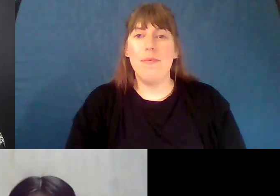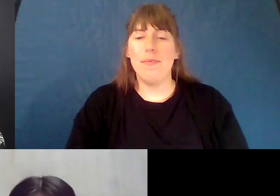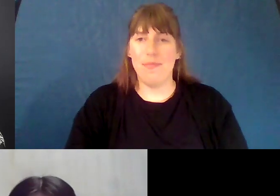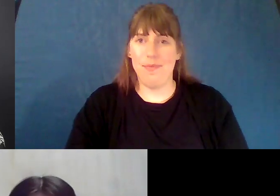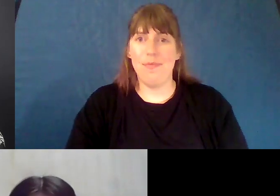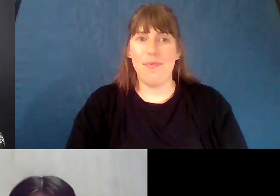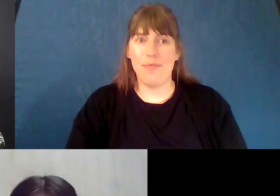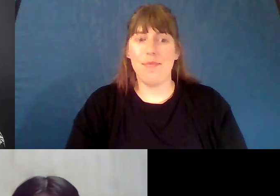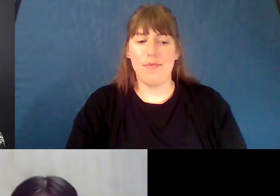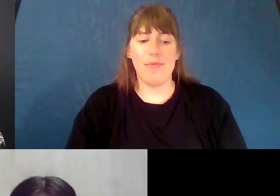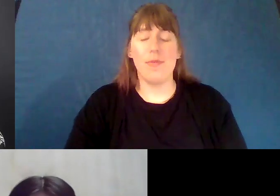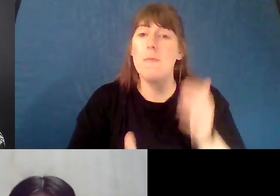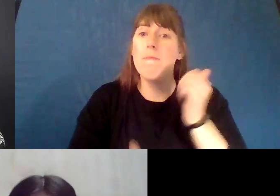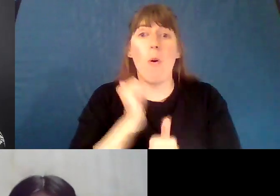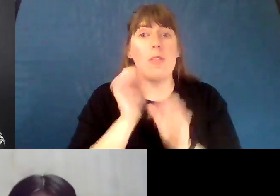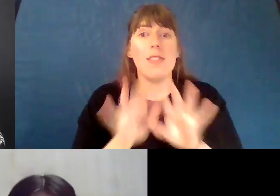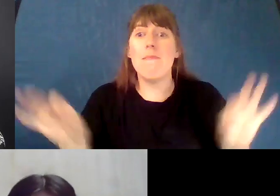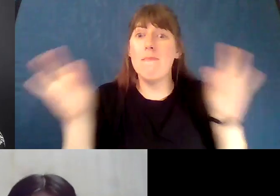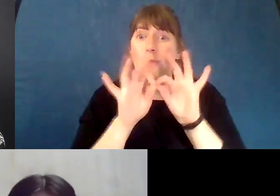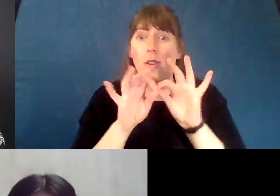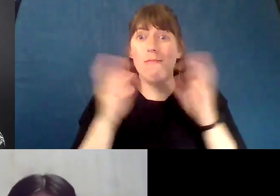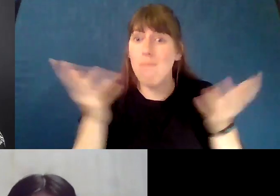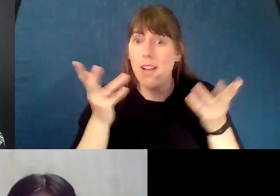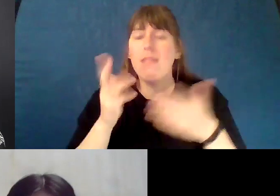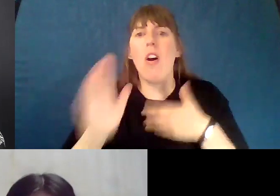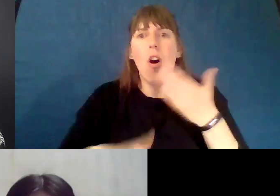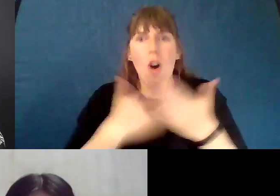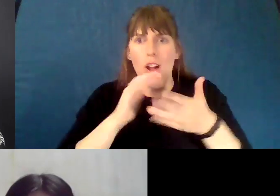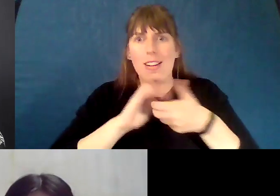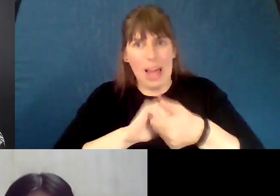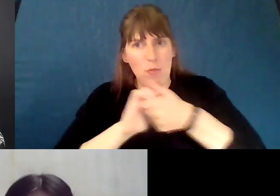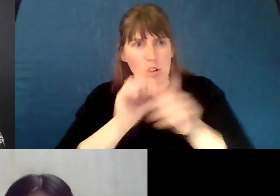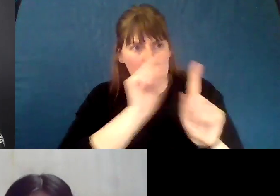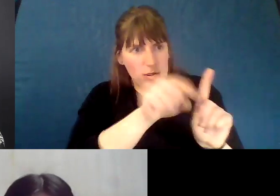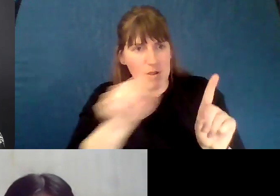every one of our collaborators is able to get something and gain something through